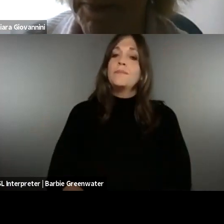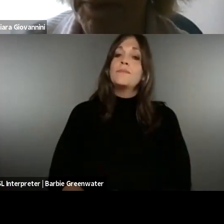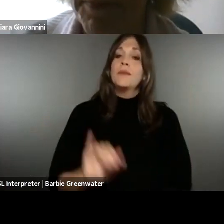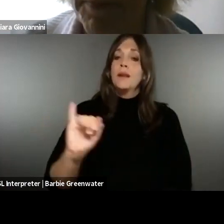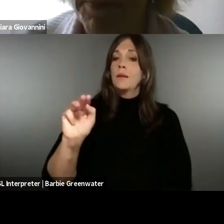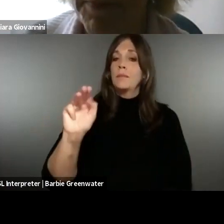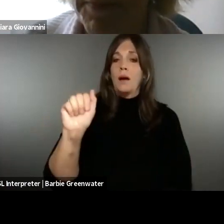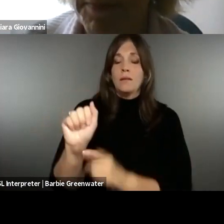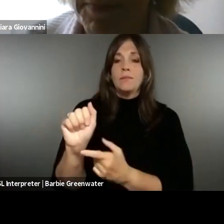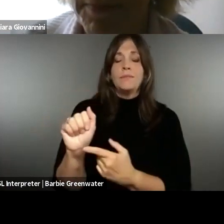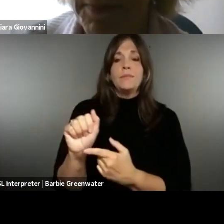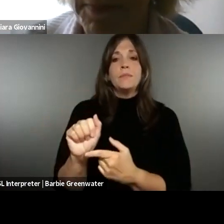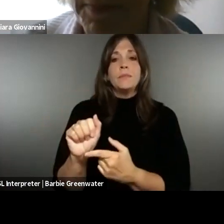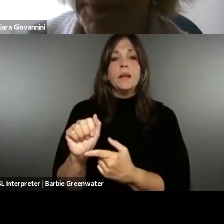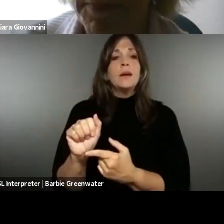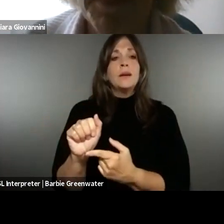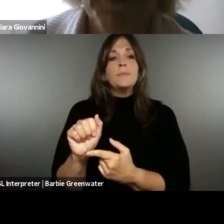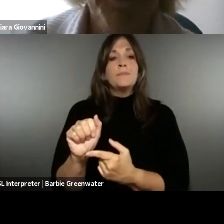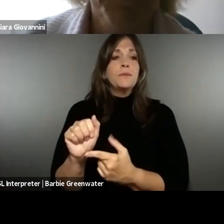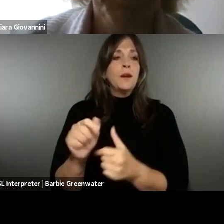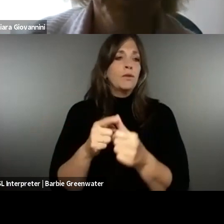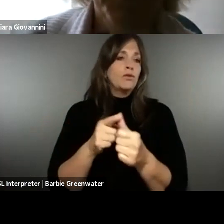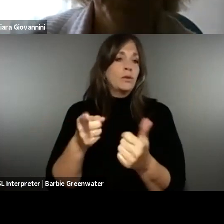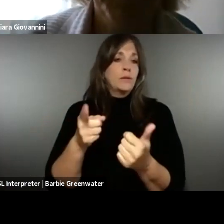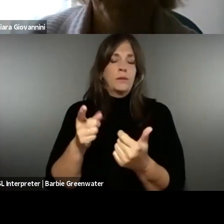First to